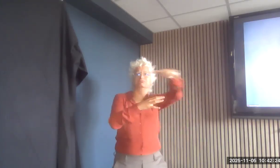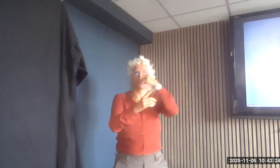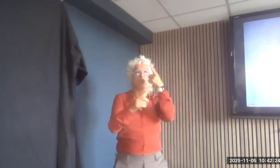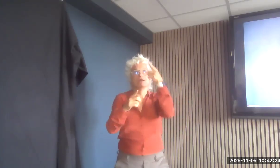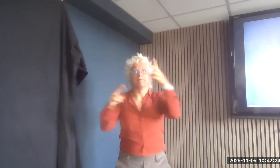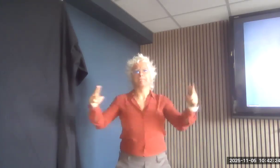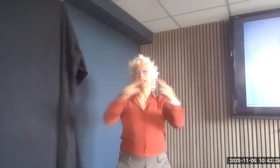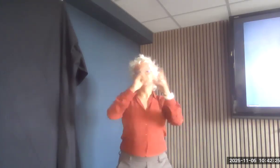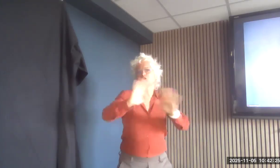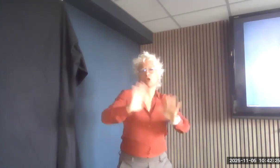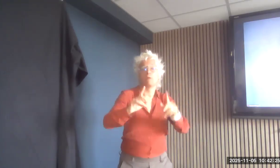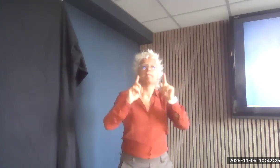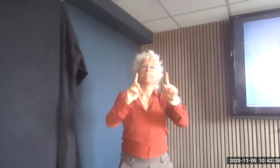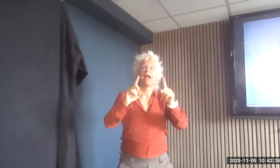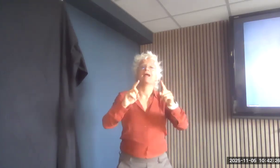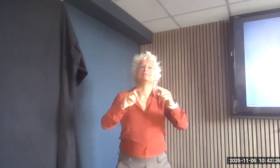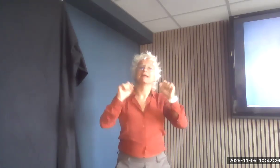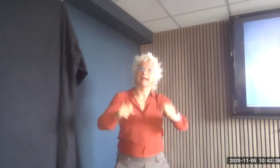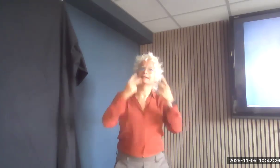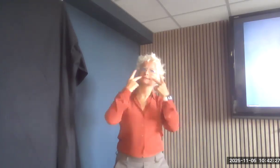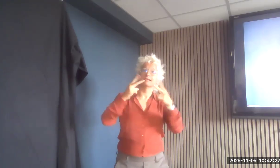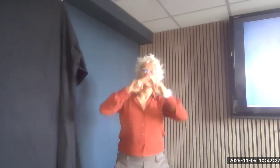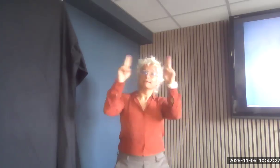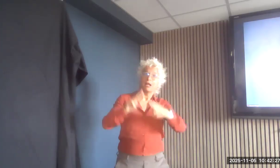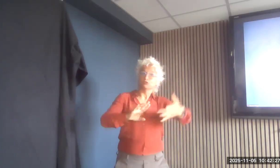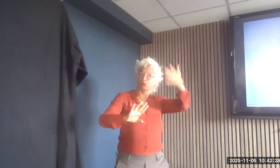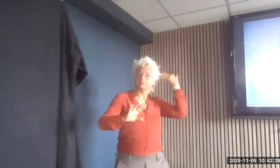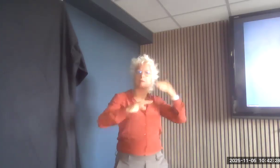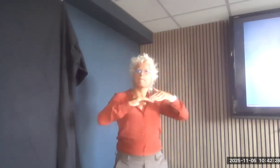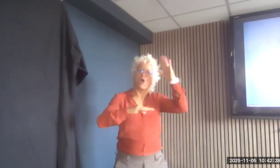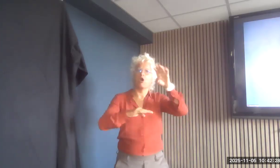But when there were real opportunities for the language to develop probably came around this time.